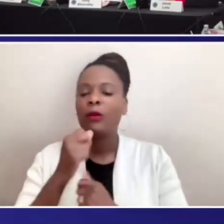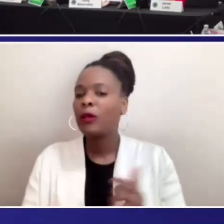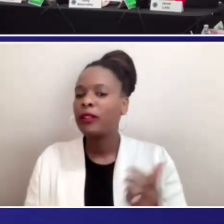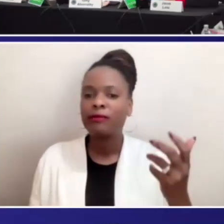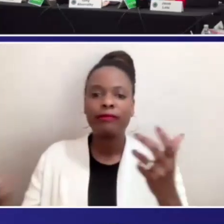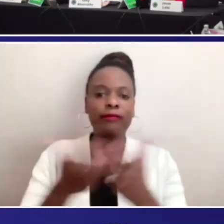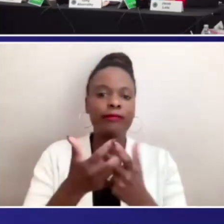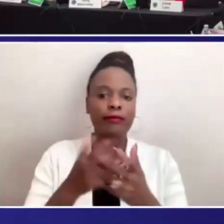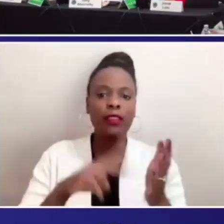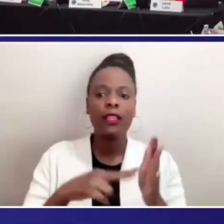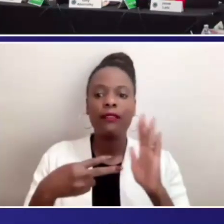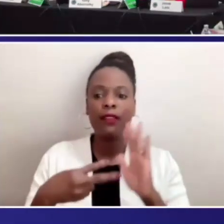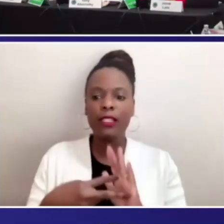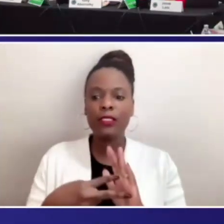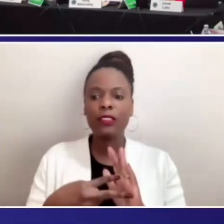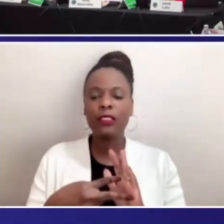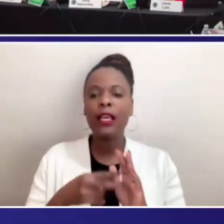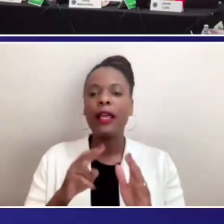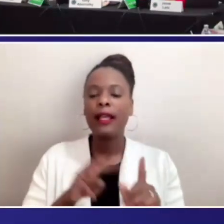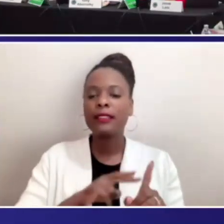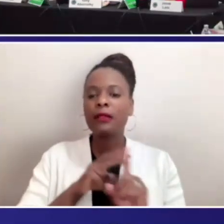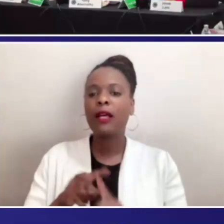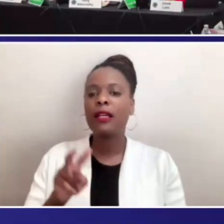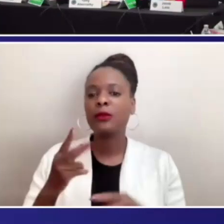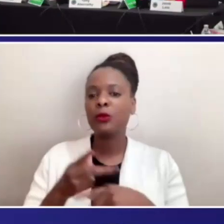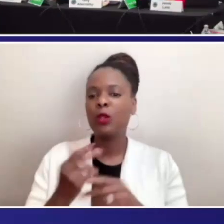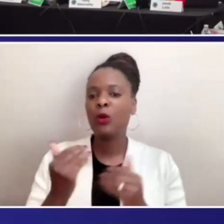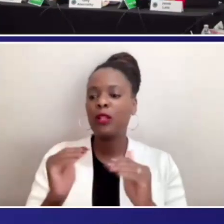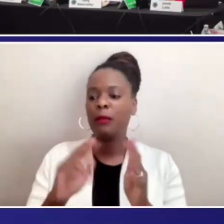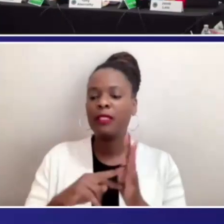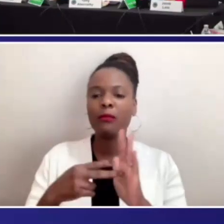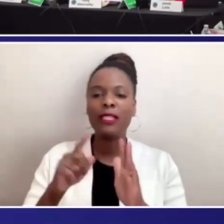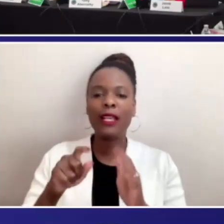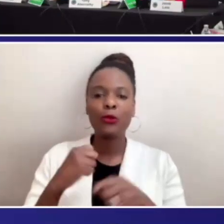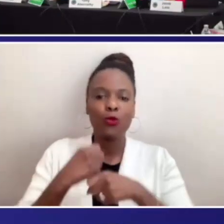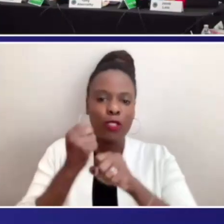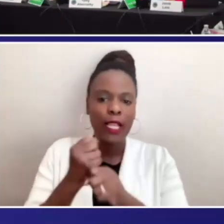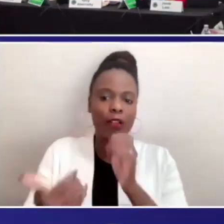definition as it applies to loan limits, so it necessitates creating another definition within loan limits of